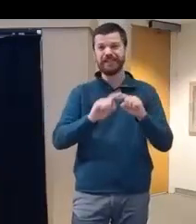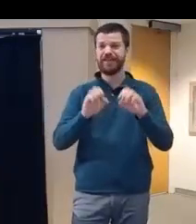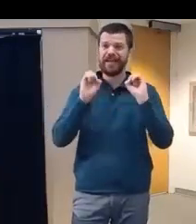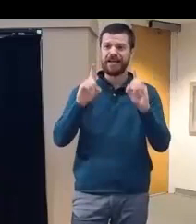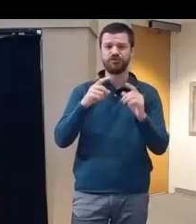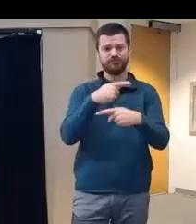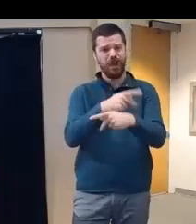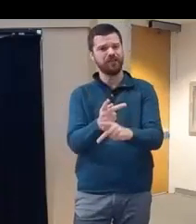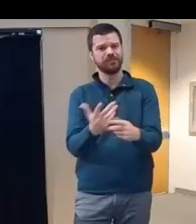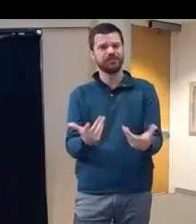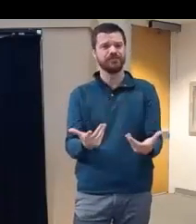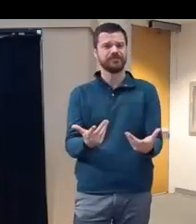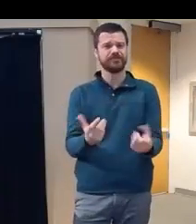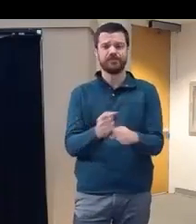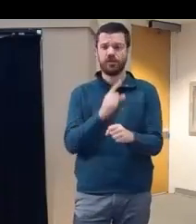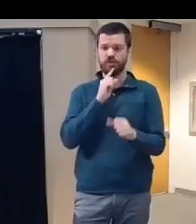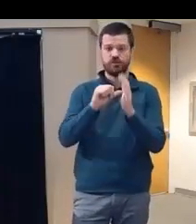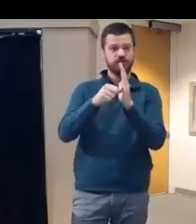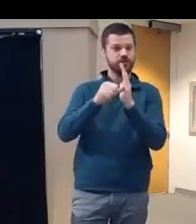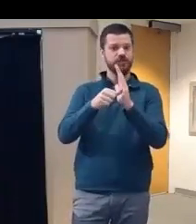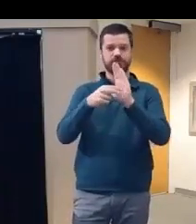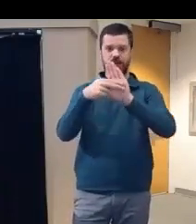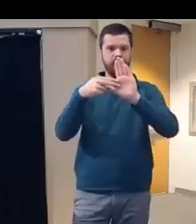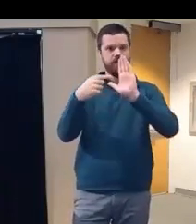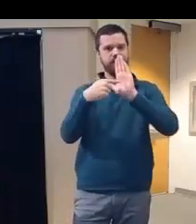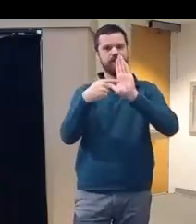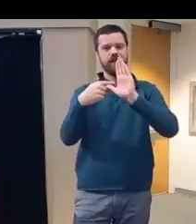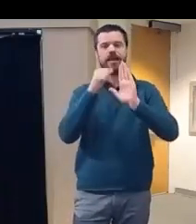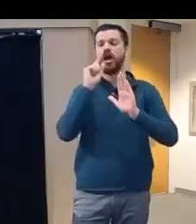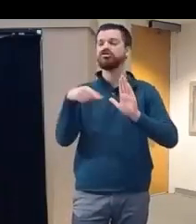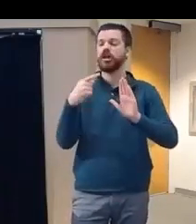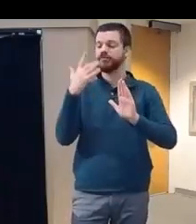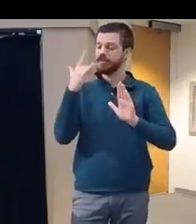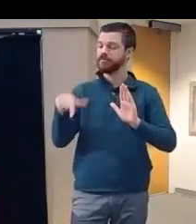products making sure that they're highlighted not just because students really appreciate them and I